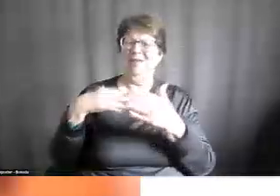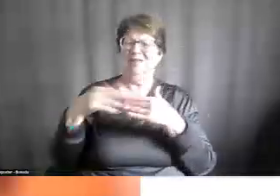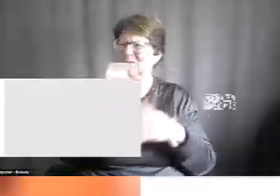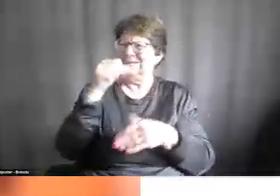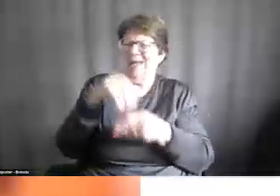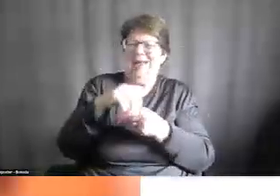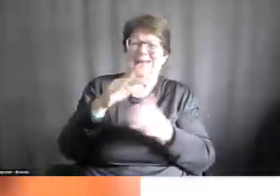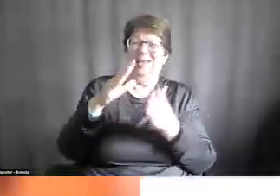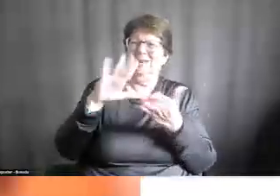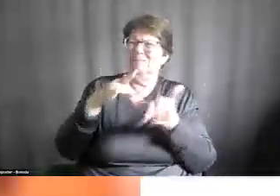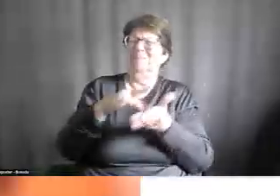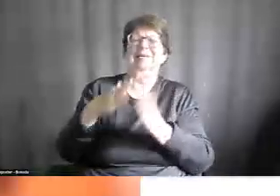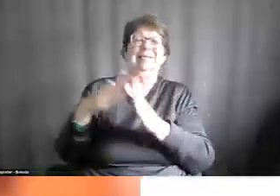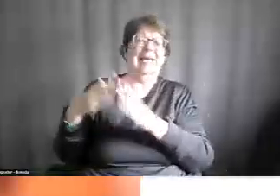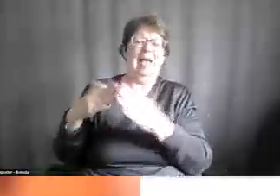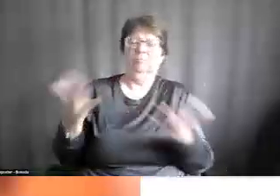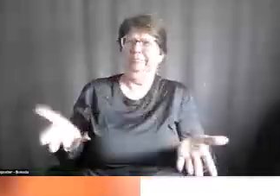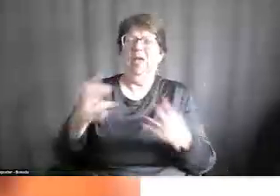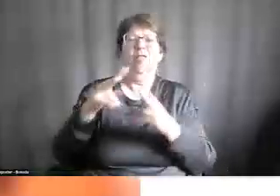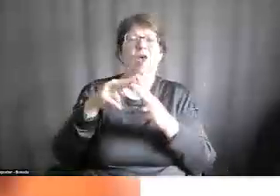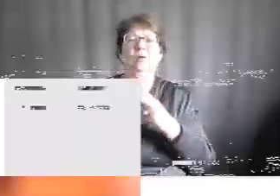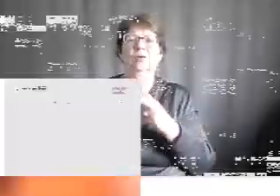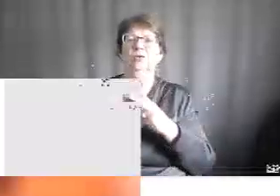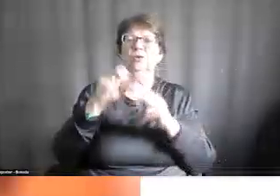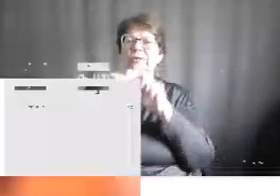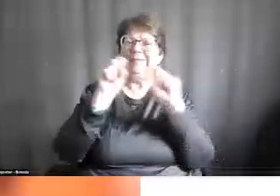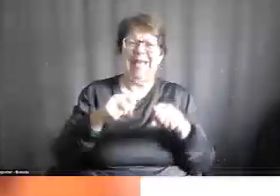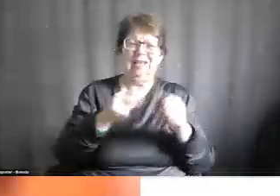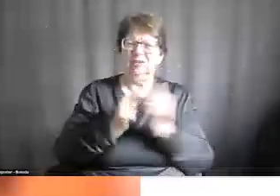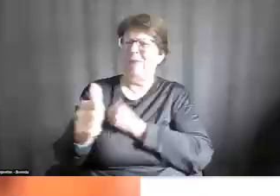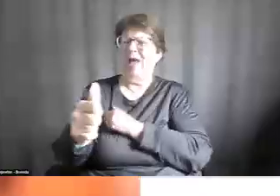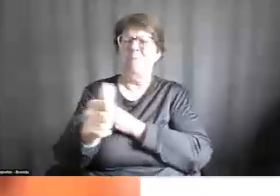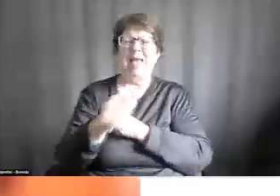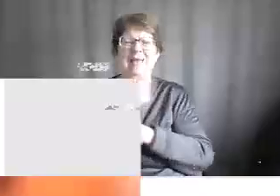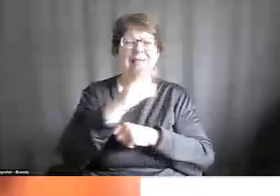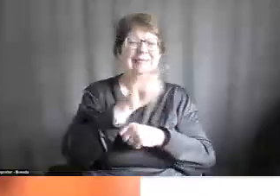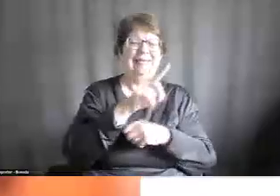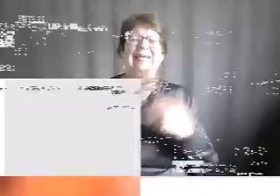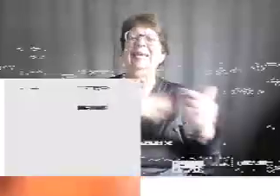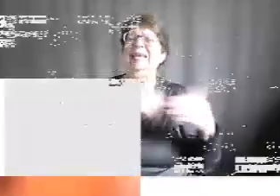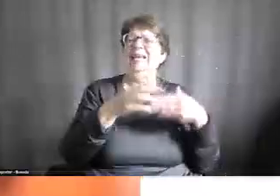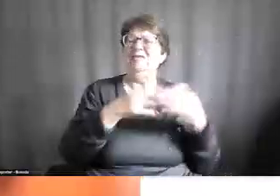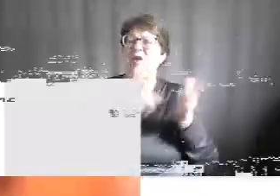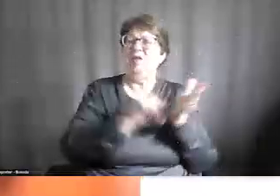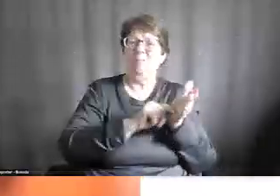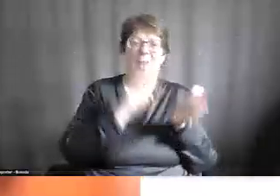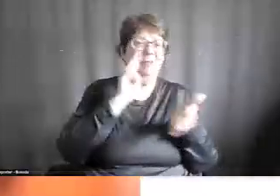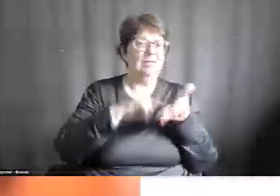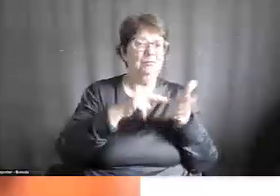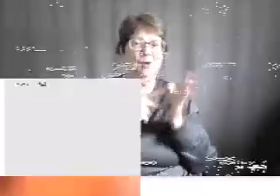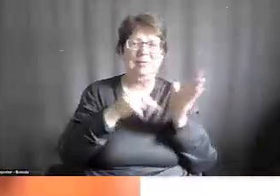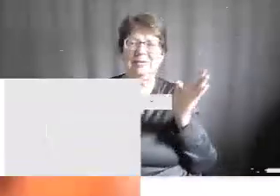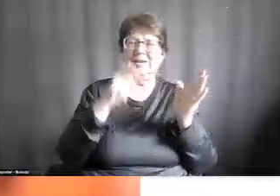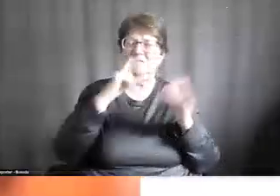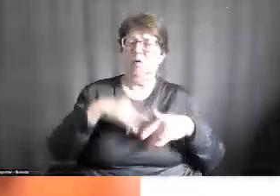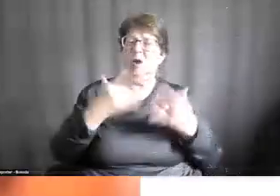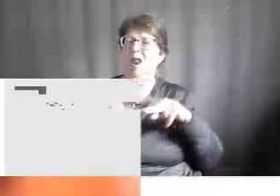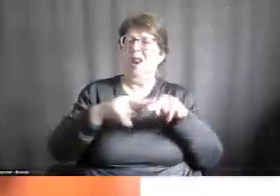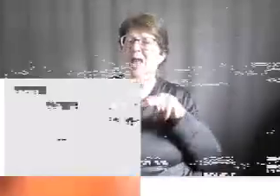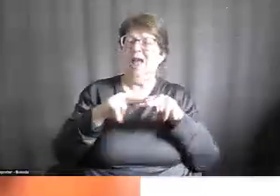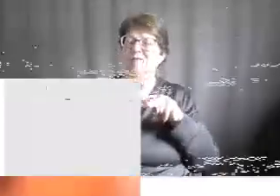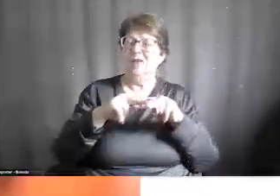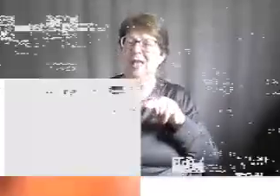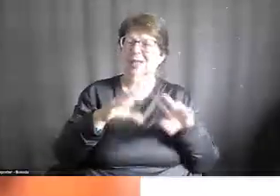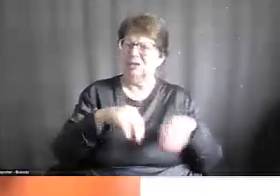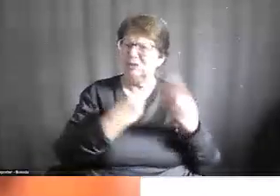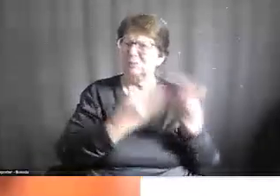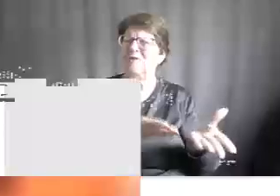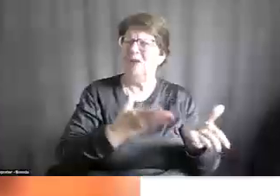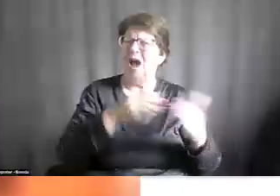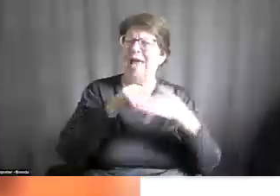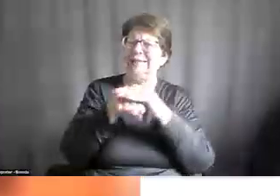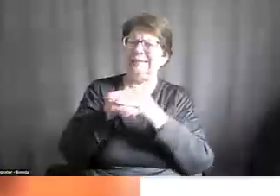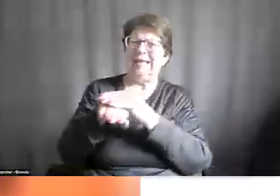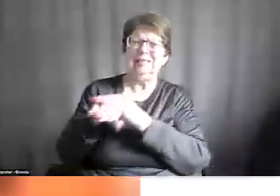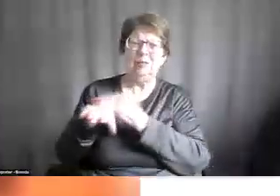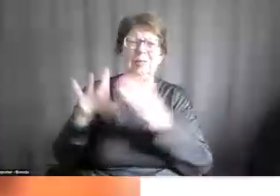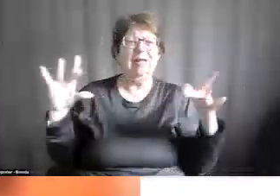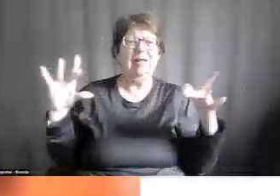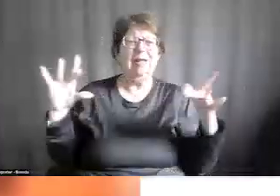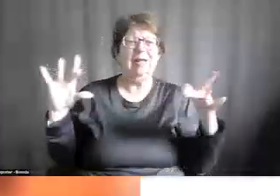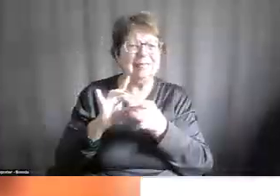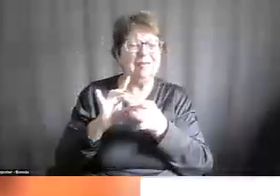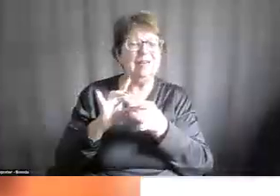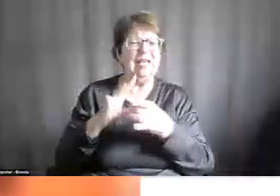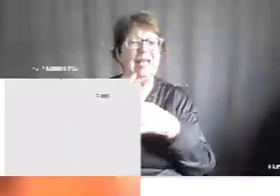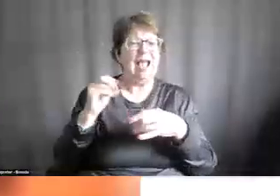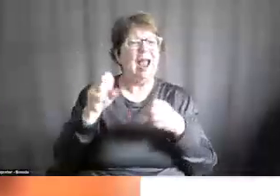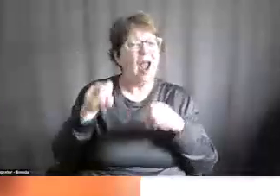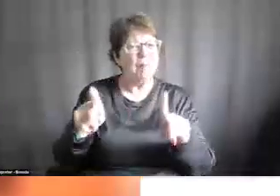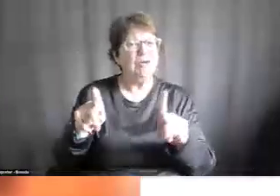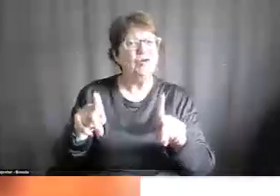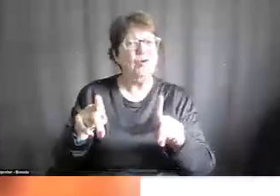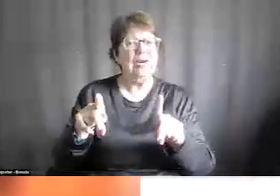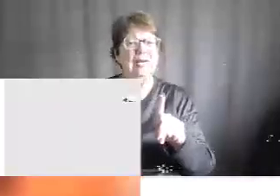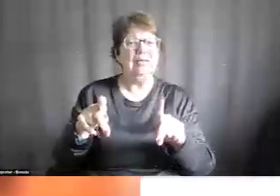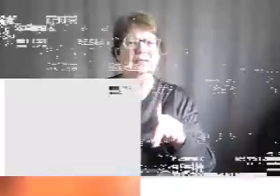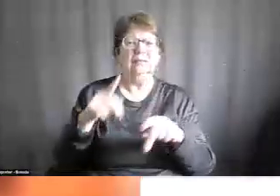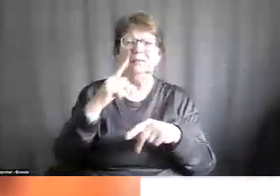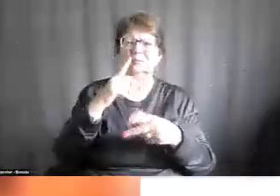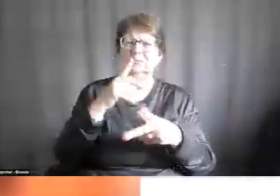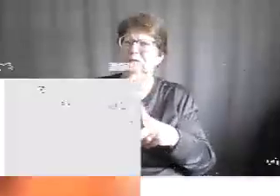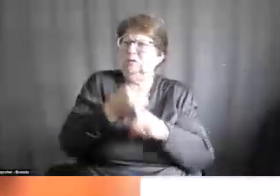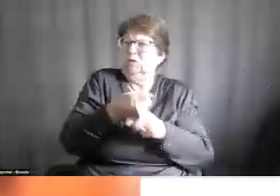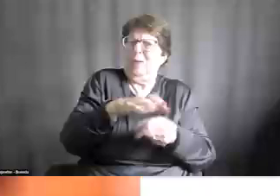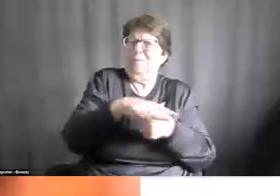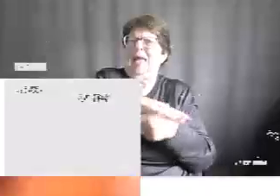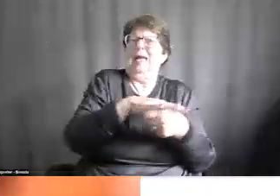Boardroom: These two stations bypass the CID, even though the published purpose and need for light rail is to provide accessibility, connectivity, and opportunities to impacted communities of color.